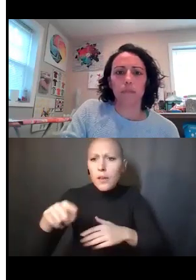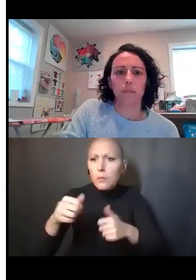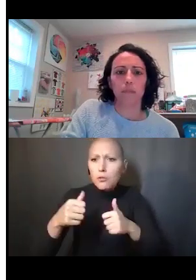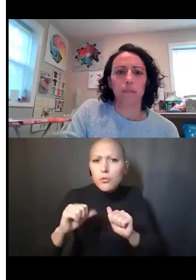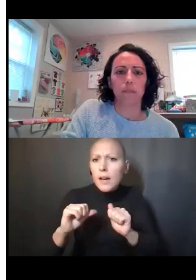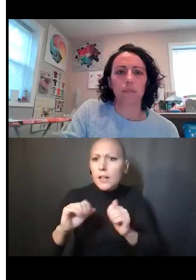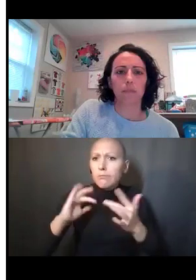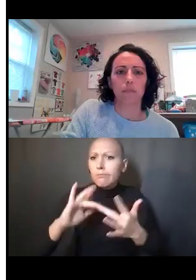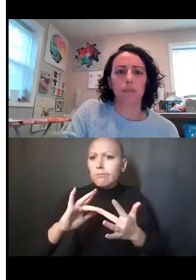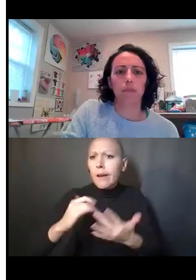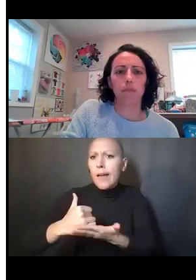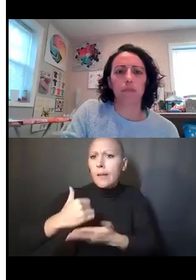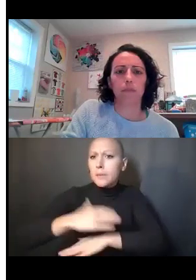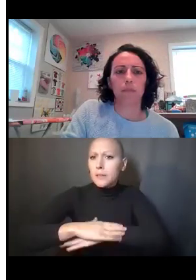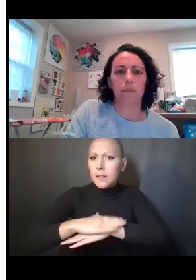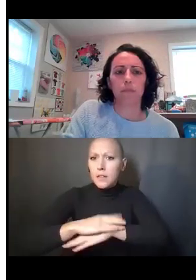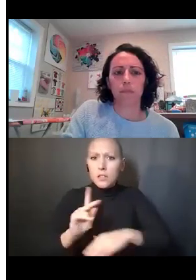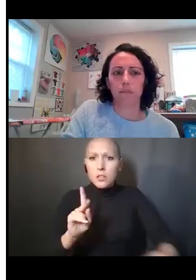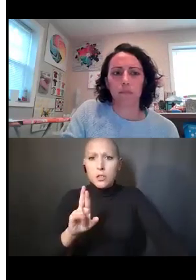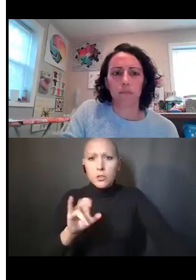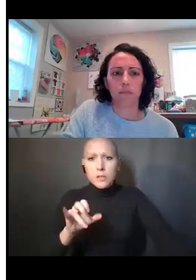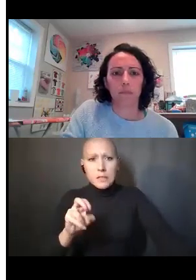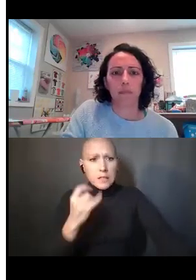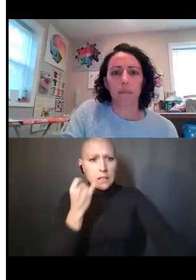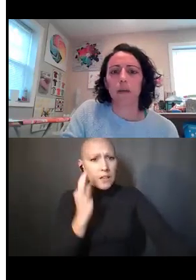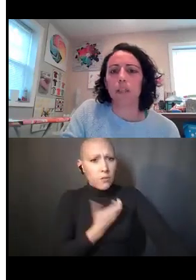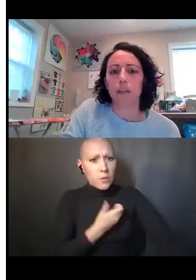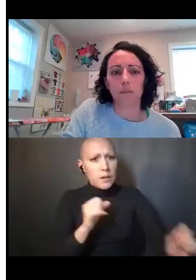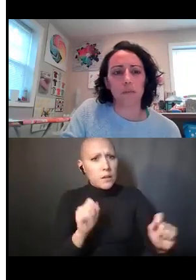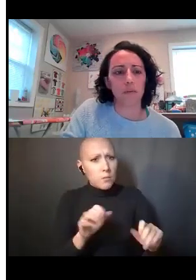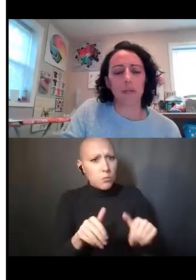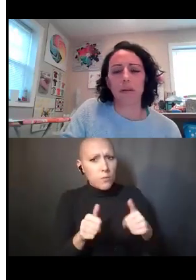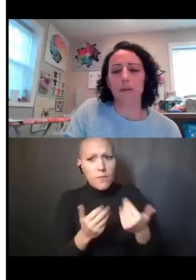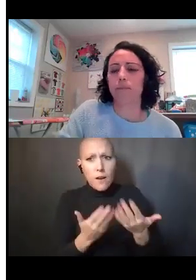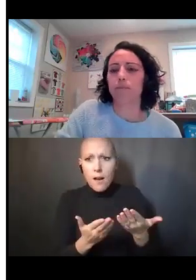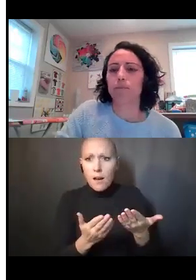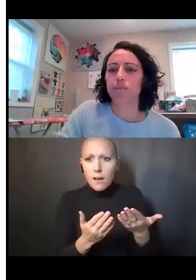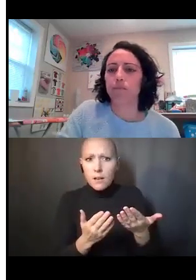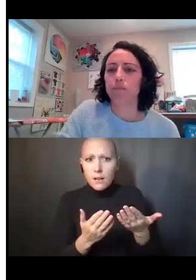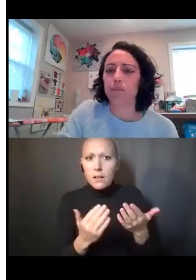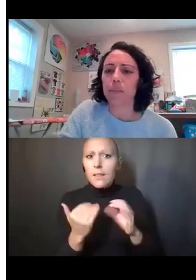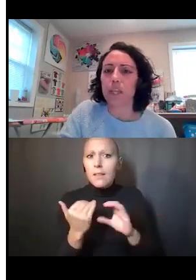if we could provide them with the e-mail address